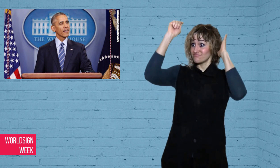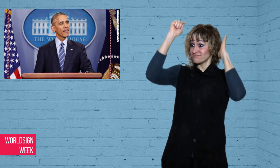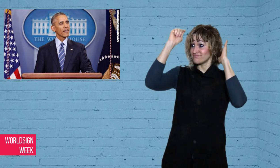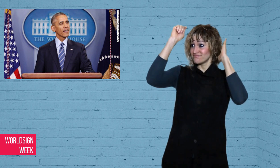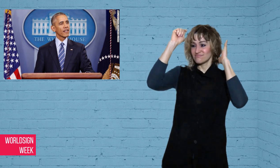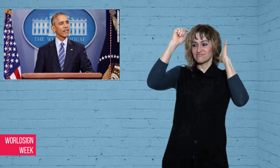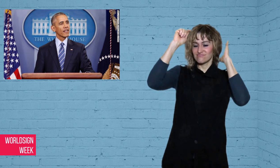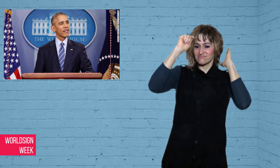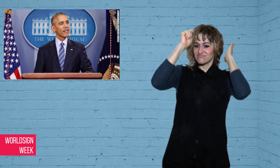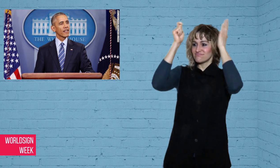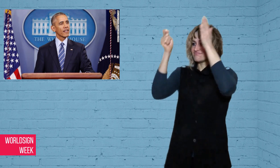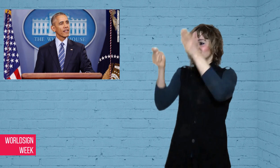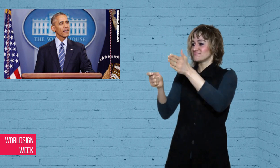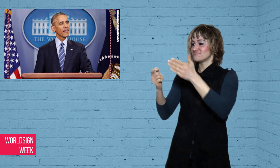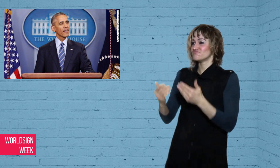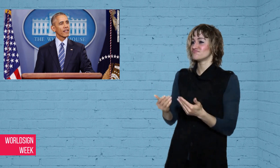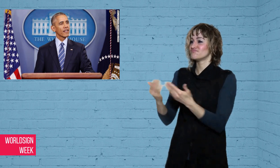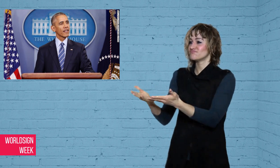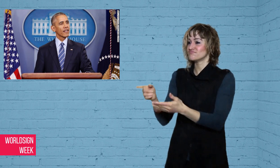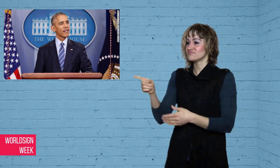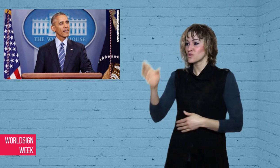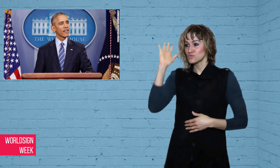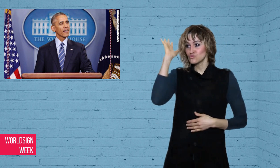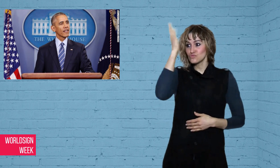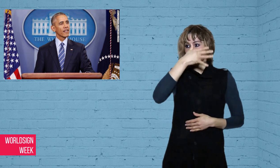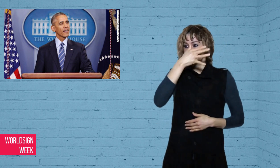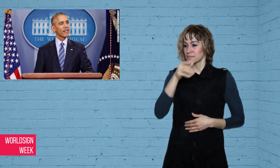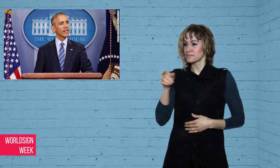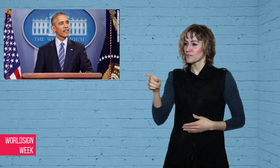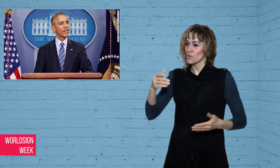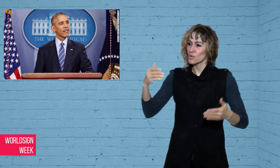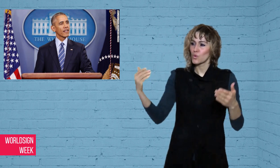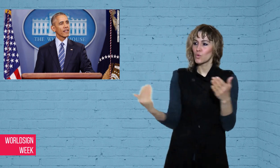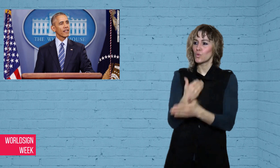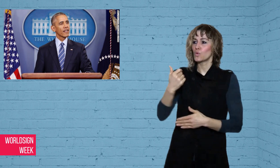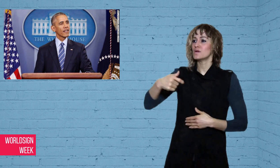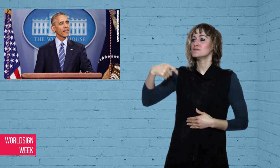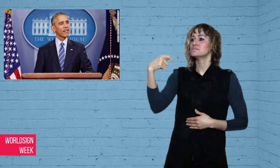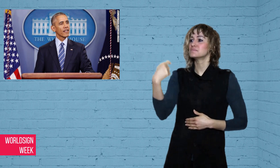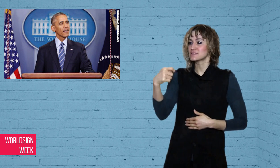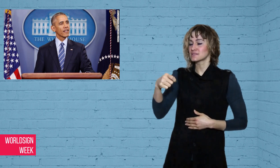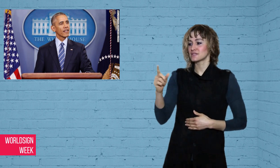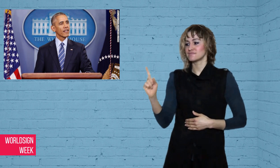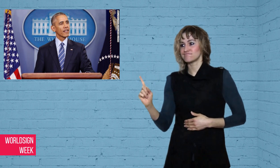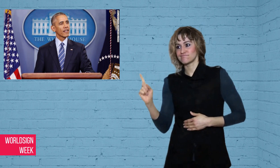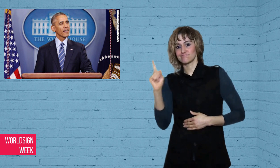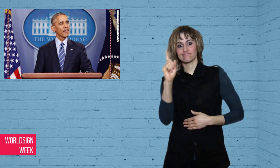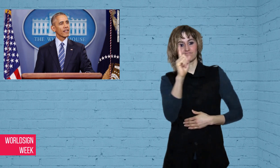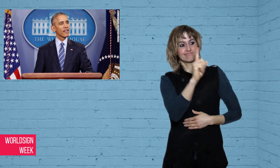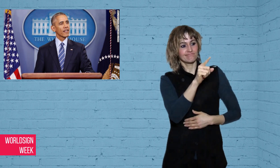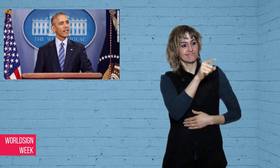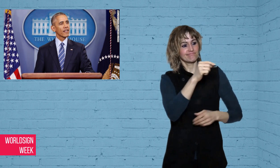the final time, and pass the hat to Donald Trump